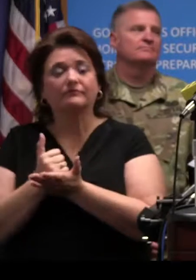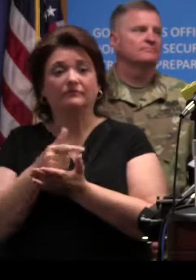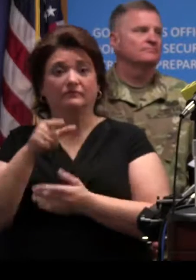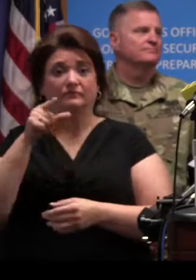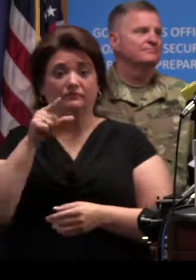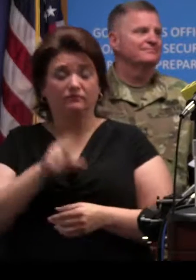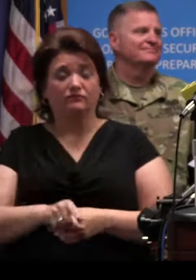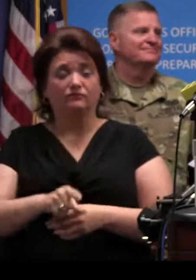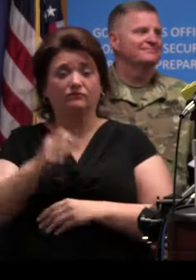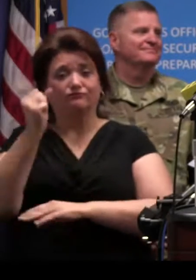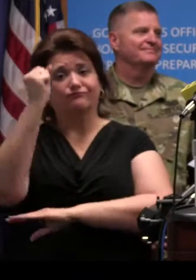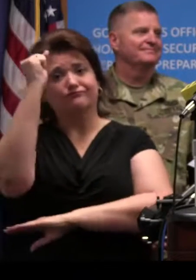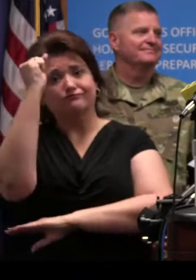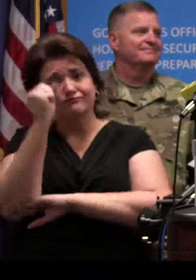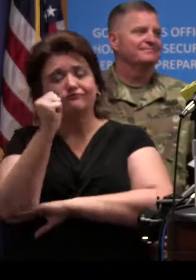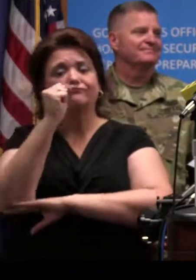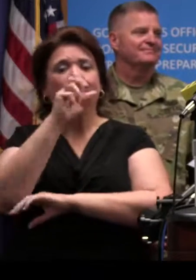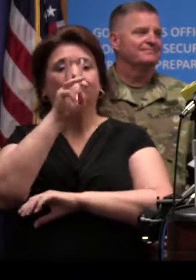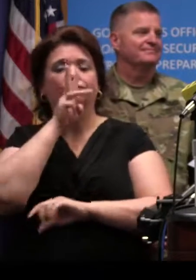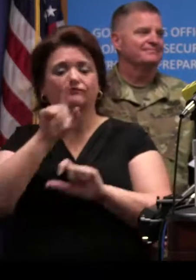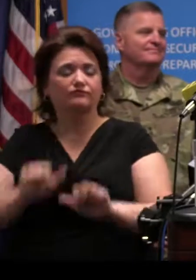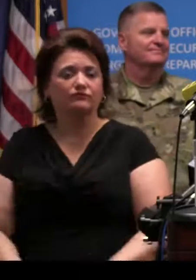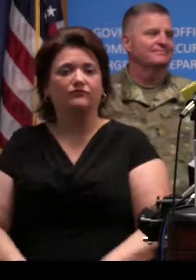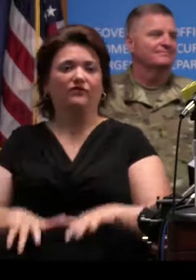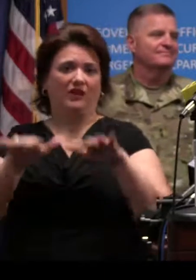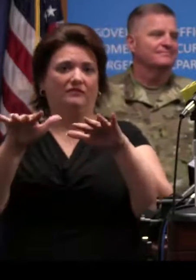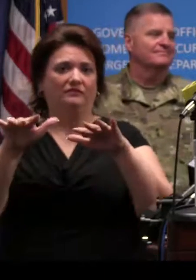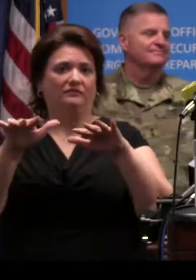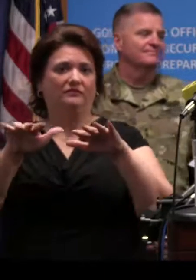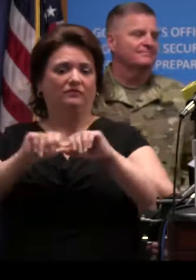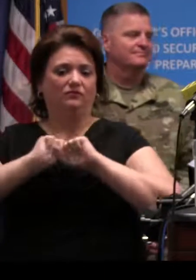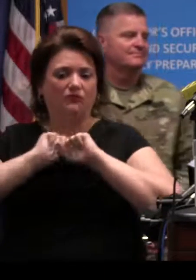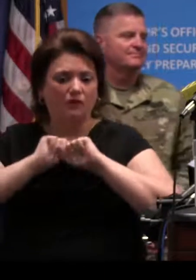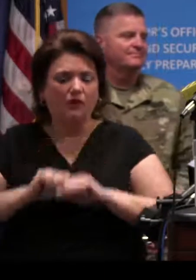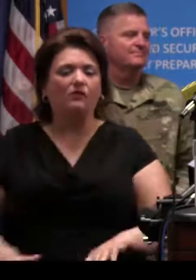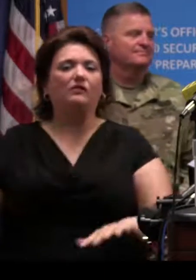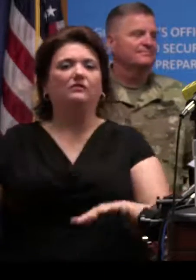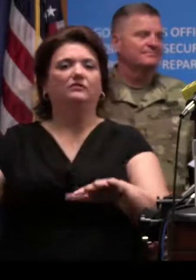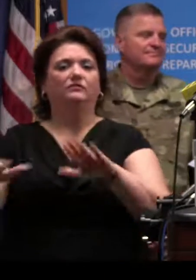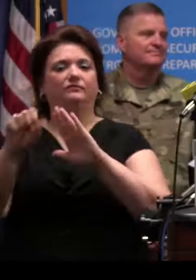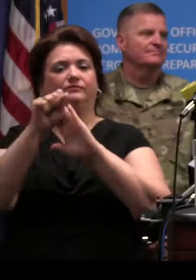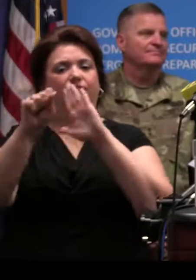breaking flooded it with with flood water all over the state of Louisiana in